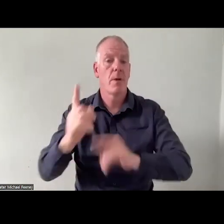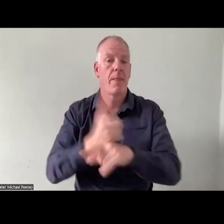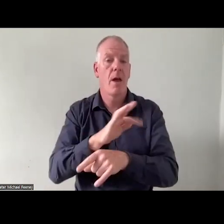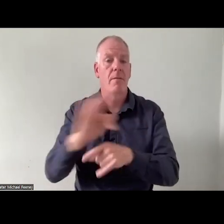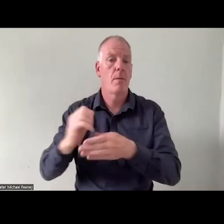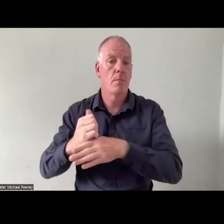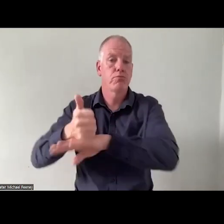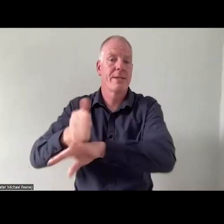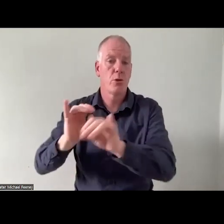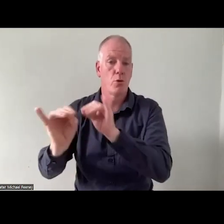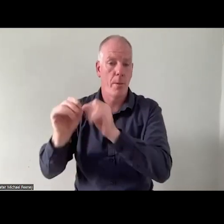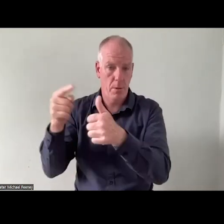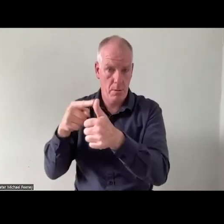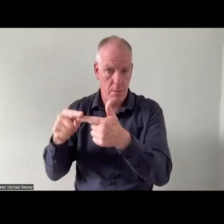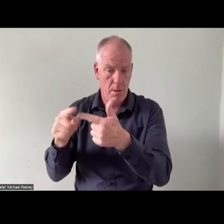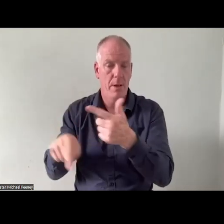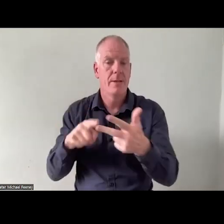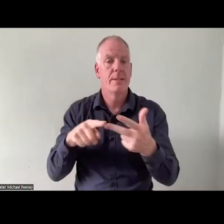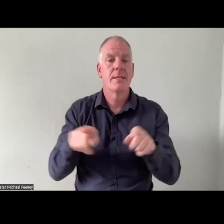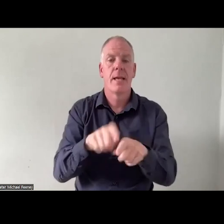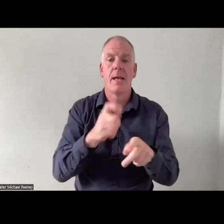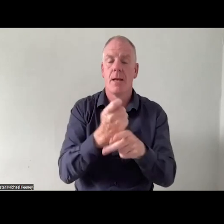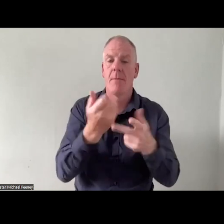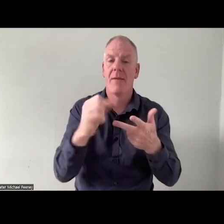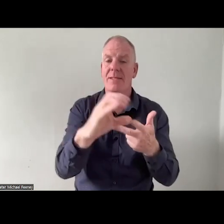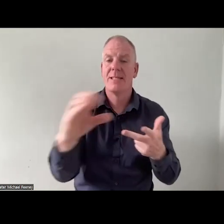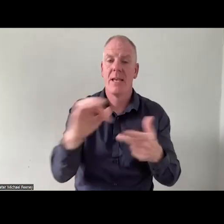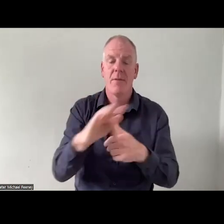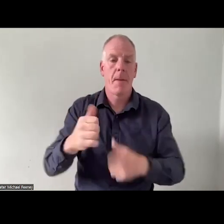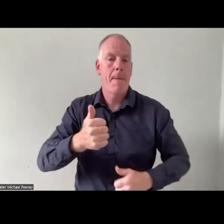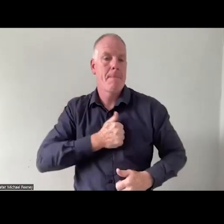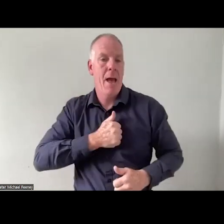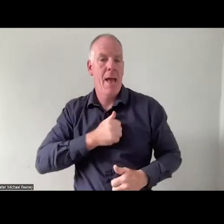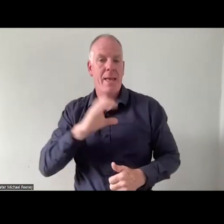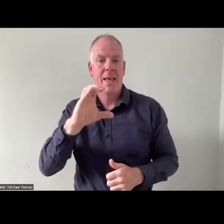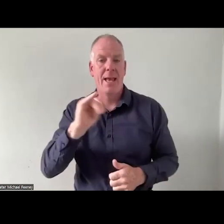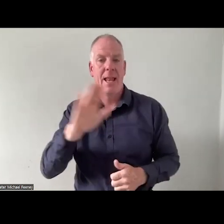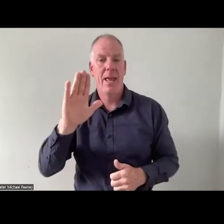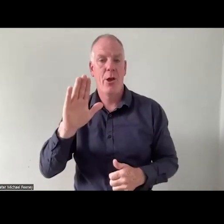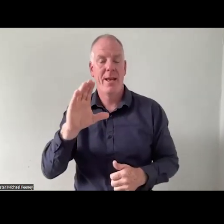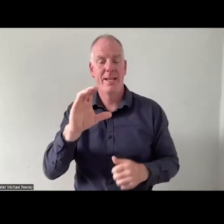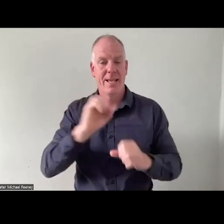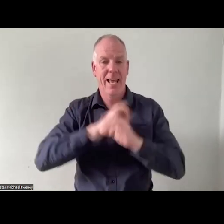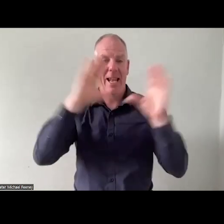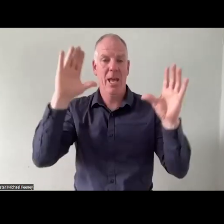and we have also captioning available from MyClearText. I'm just going to pop into the chat